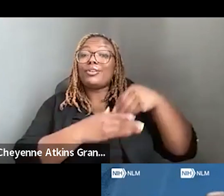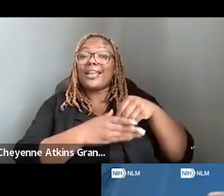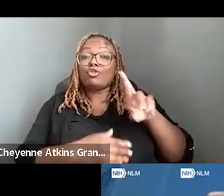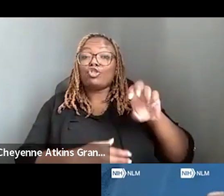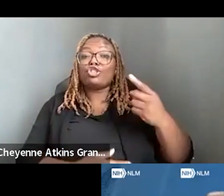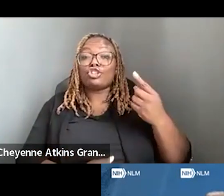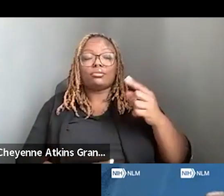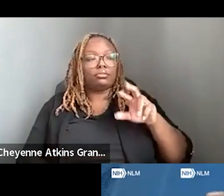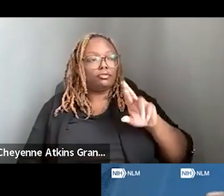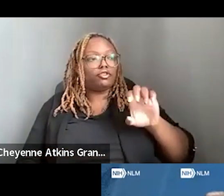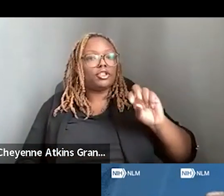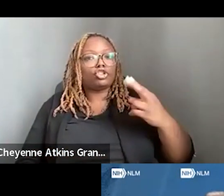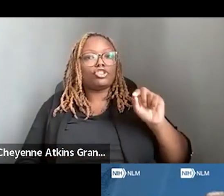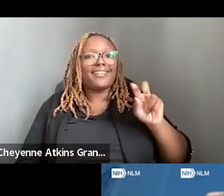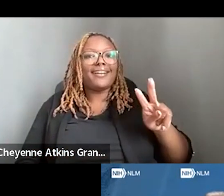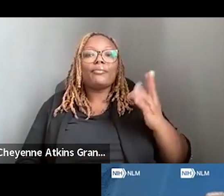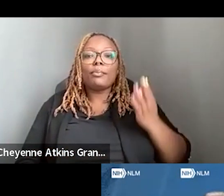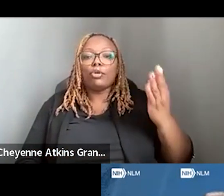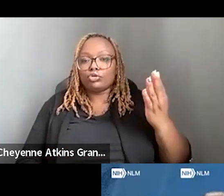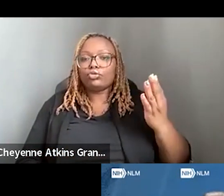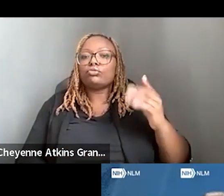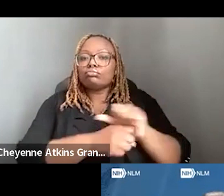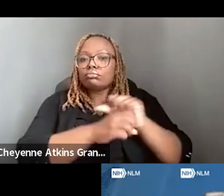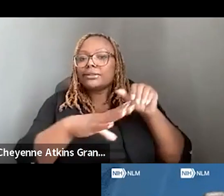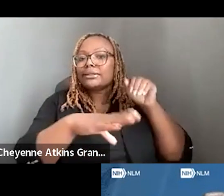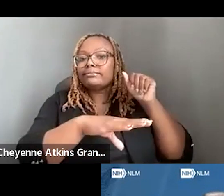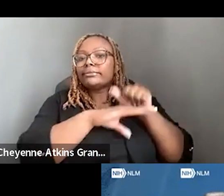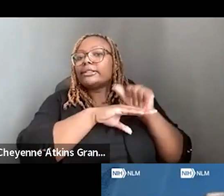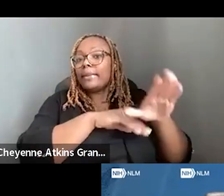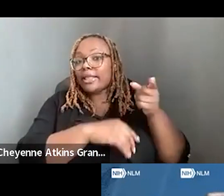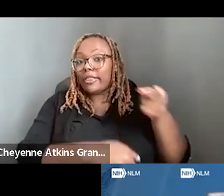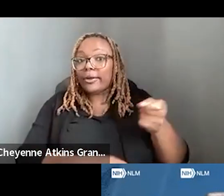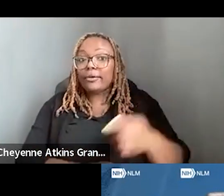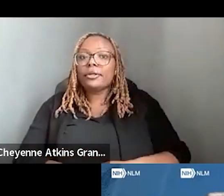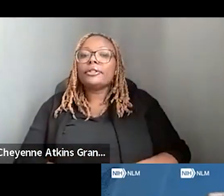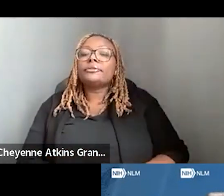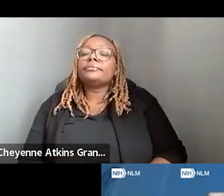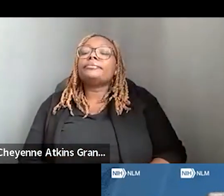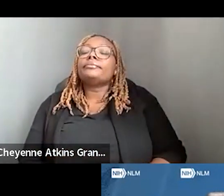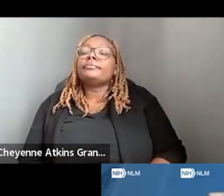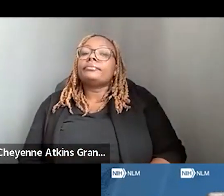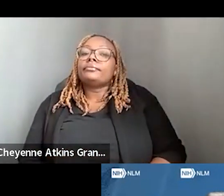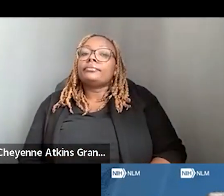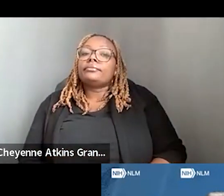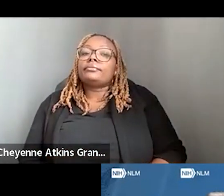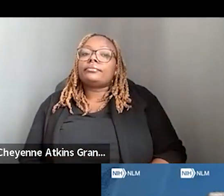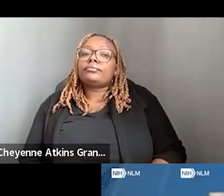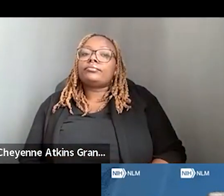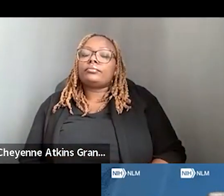The -- the last question I have for you. Actually, it's my last question but, Stephanie, if there were other things that you saw that you wanted to -- to mention before we go,